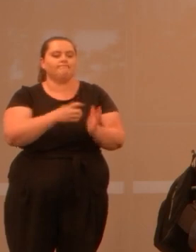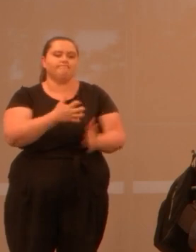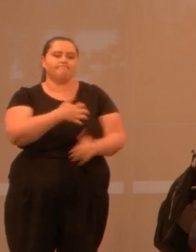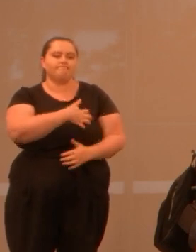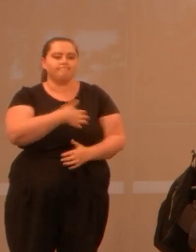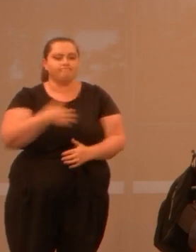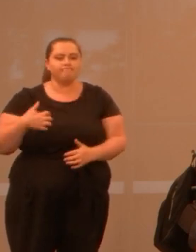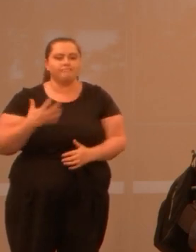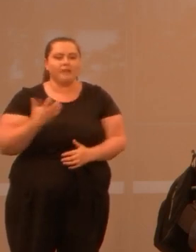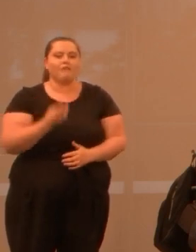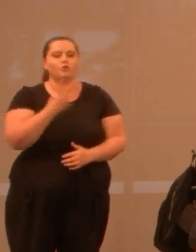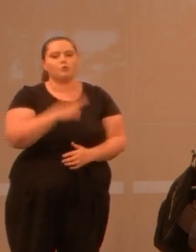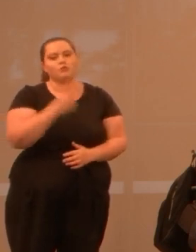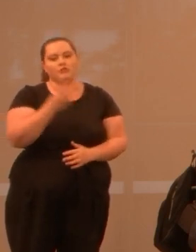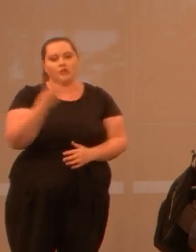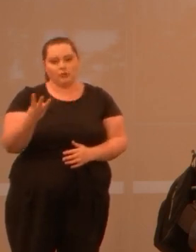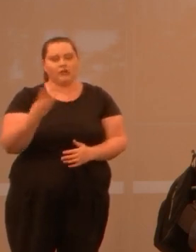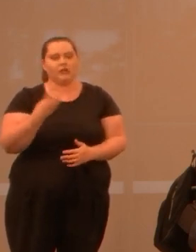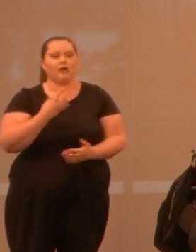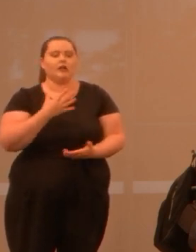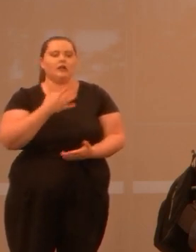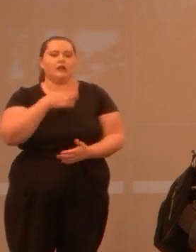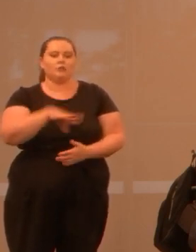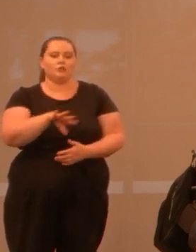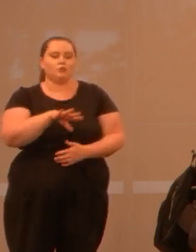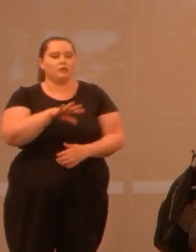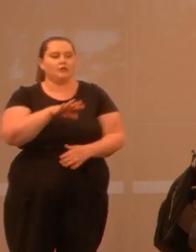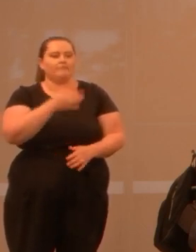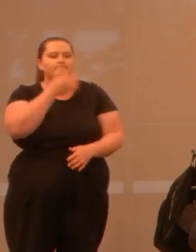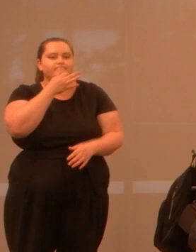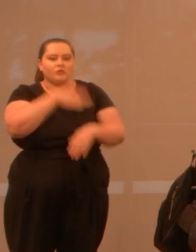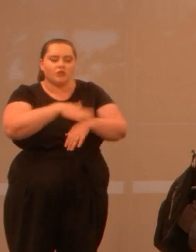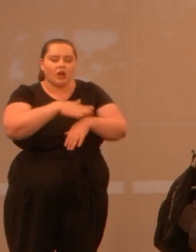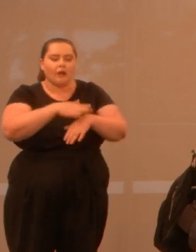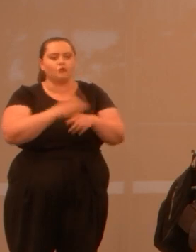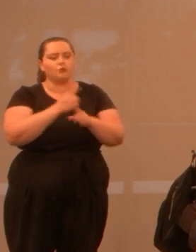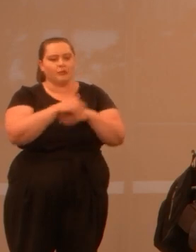for 2023, and I just want to spend a moment on that. So for a lot of people